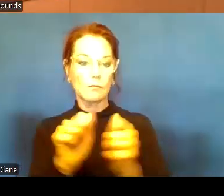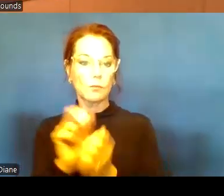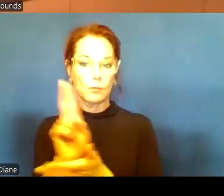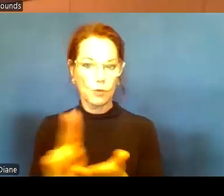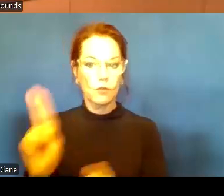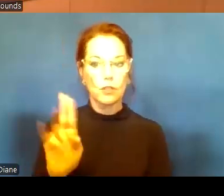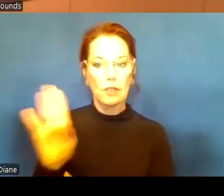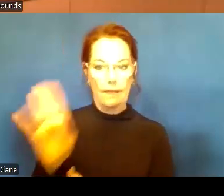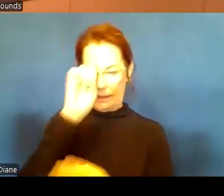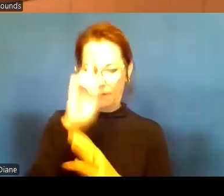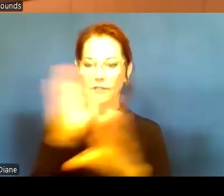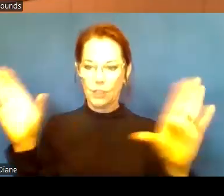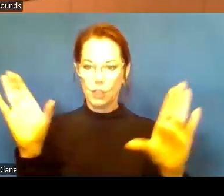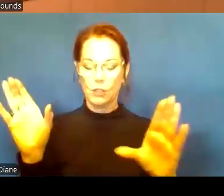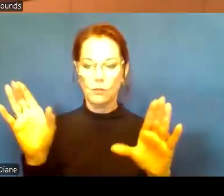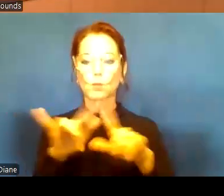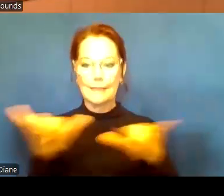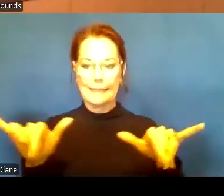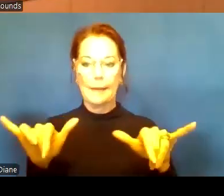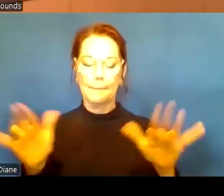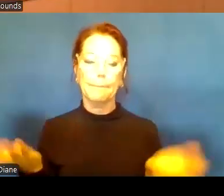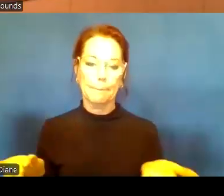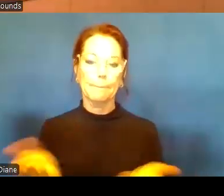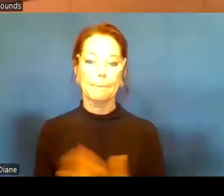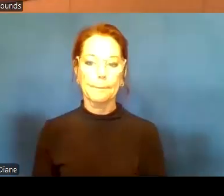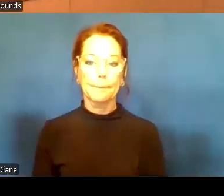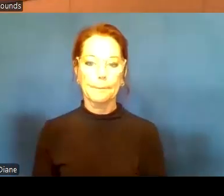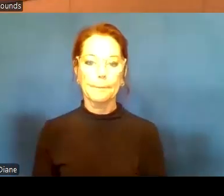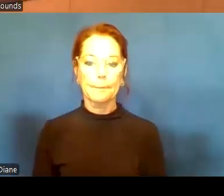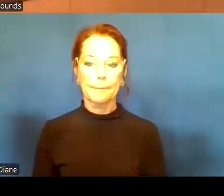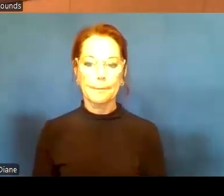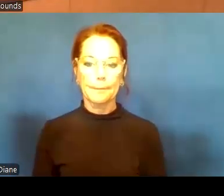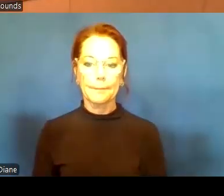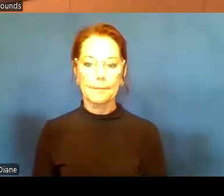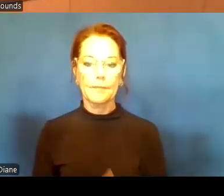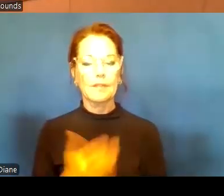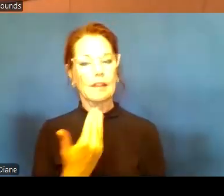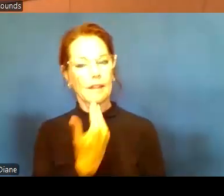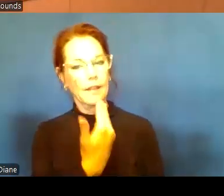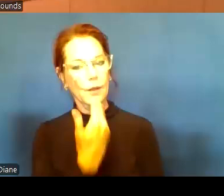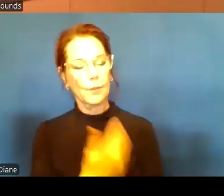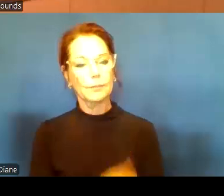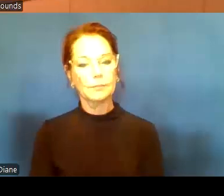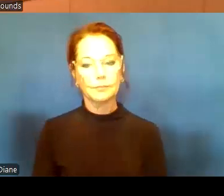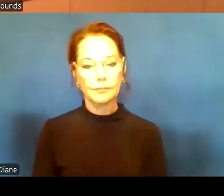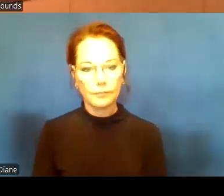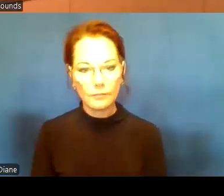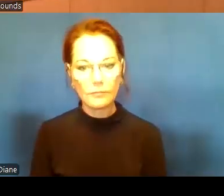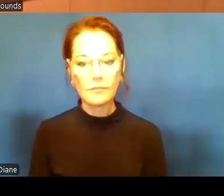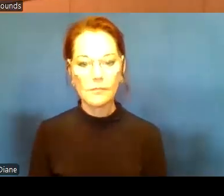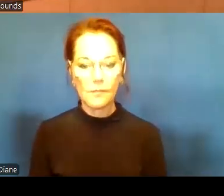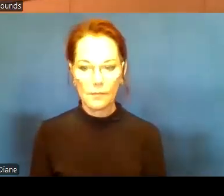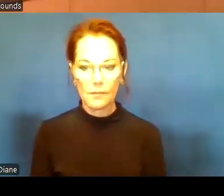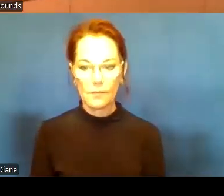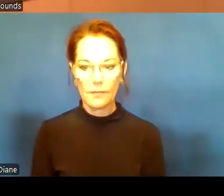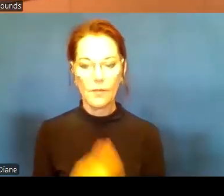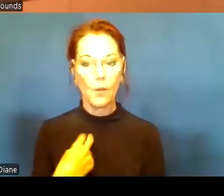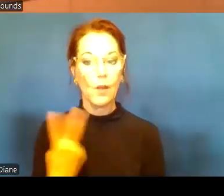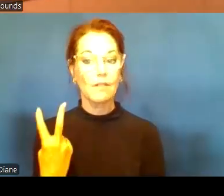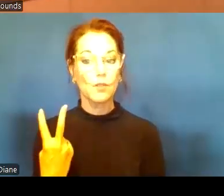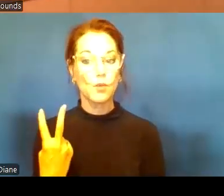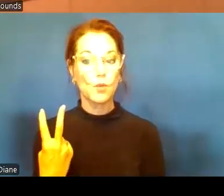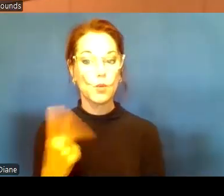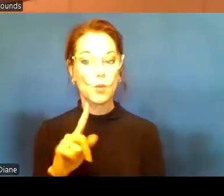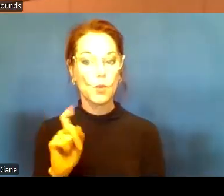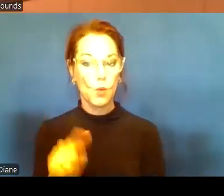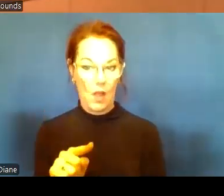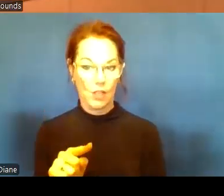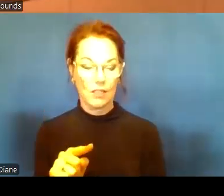Vision thank you um so we have two questions that kind of dovetail into one another one that just